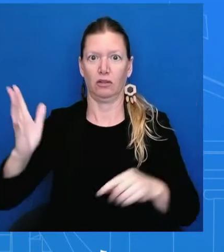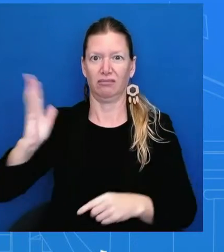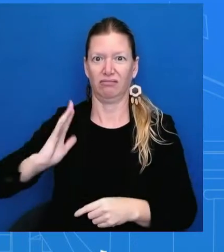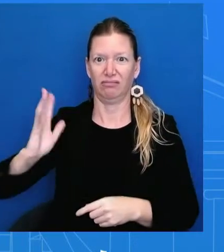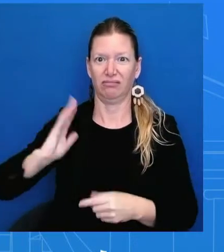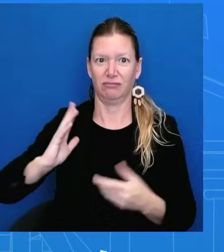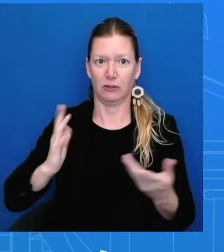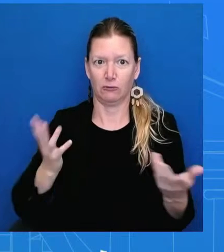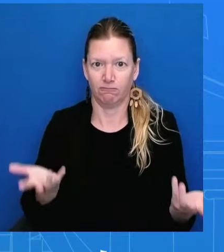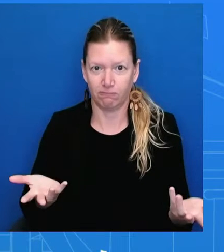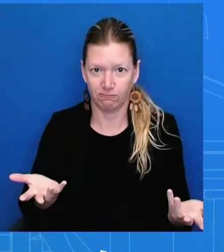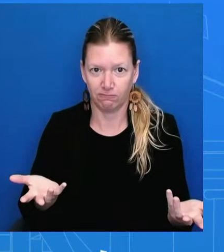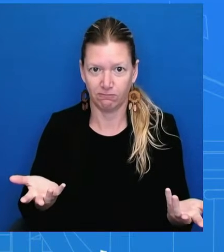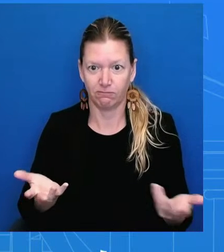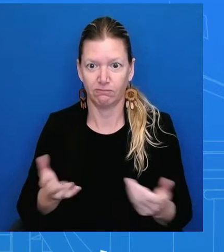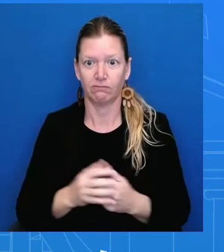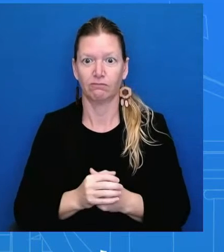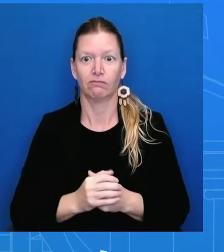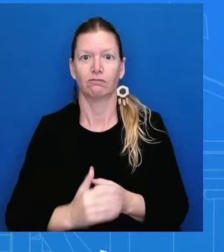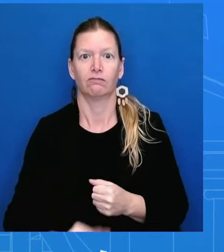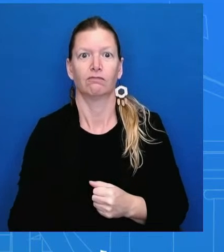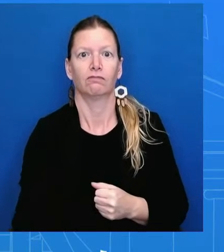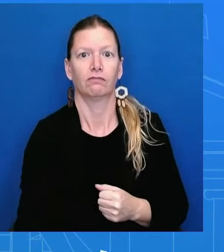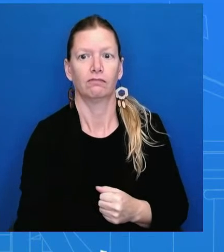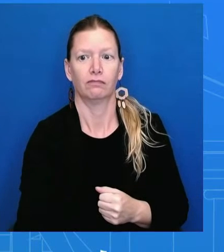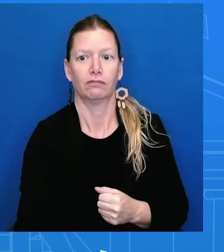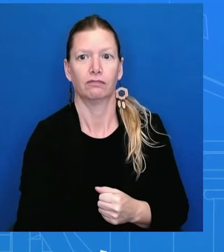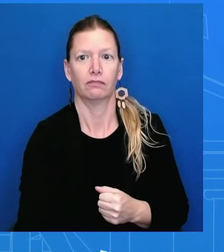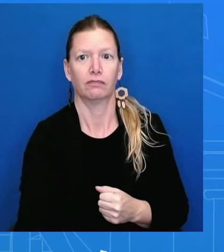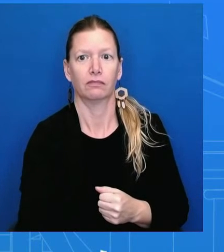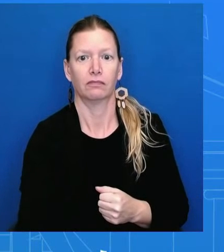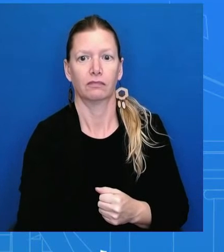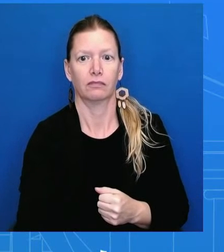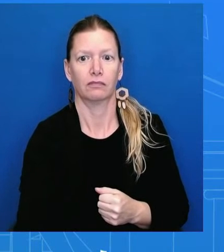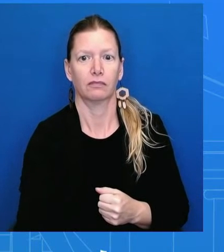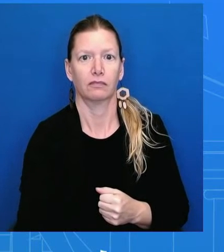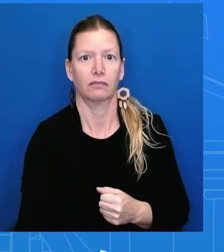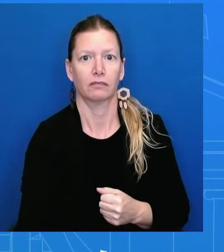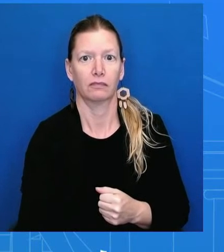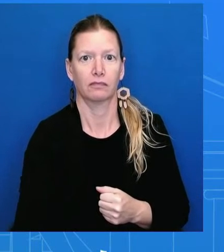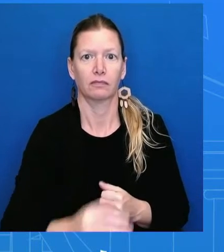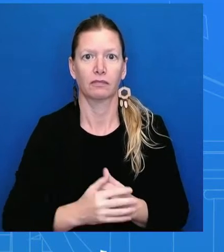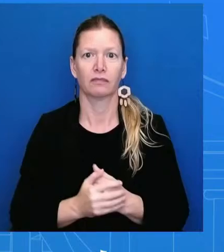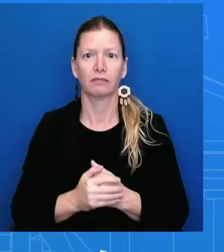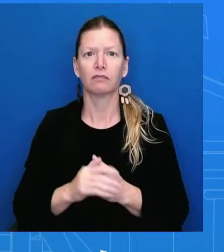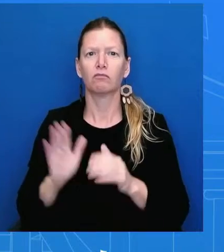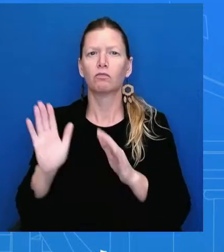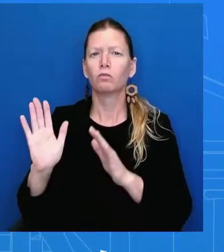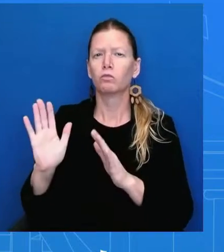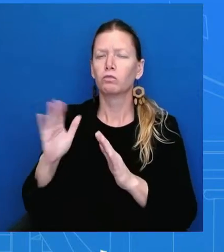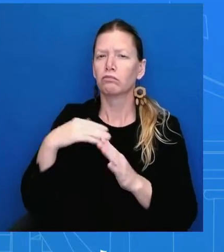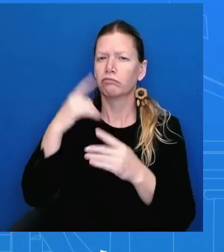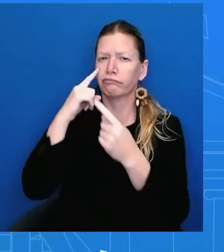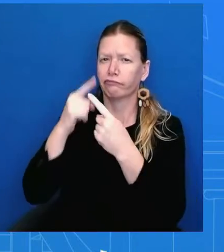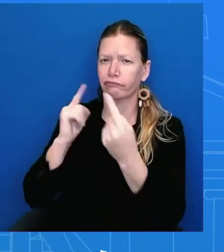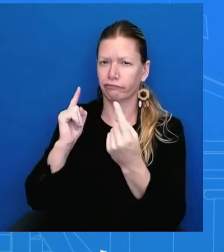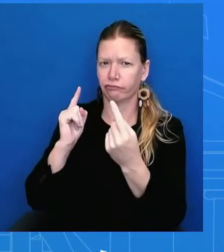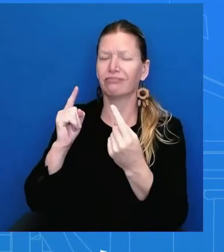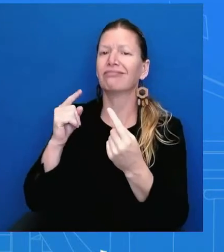The Press: There was -- there was Crimea in -- Mr. Kirby: -- and -- The Press: -- in '24 -- Mr. Kirby: -- and Mr. Putin -- The Press: -- in '14. Mr. Kirby: -- invaded Ukraine in 2014. The Press: In '14, yeah. But I think the 2 percent may have been set --